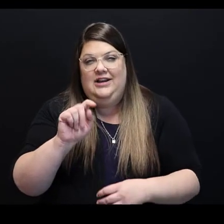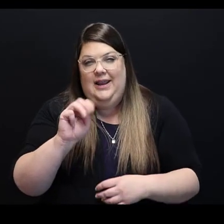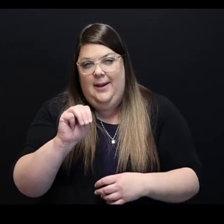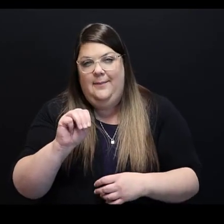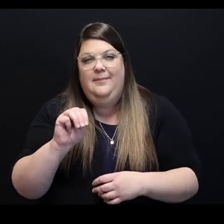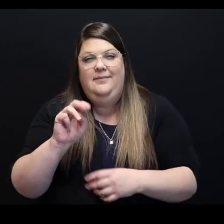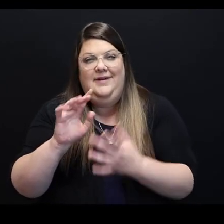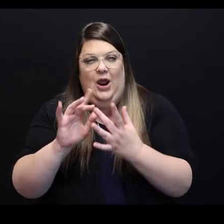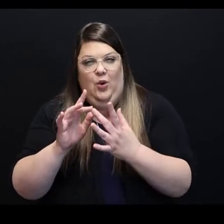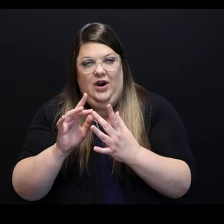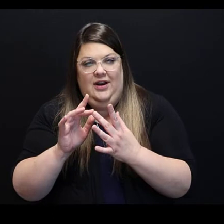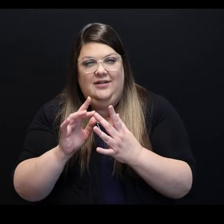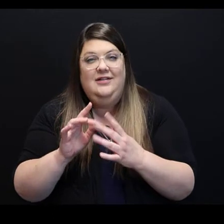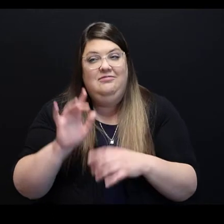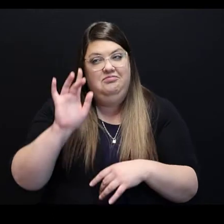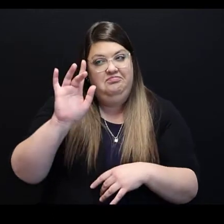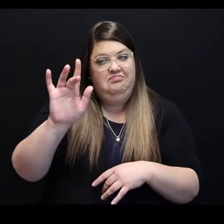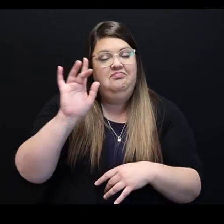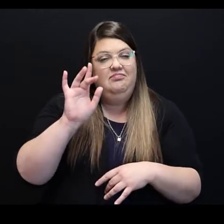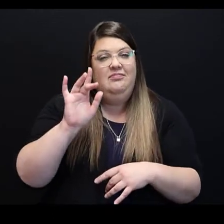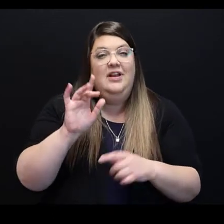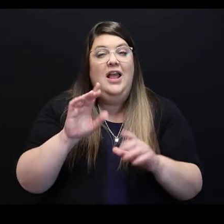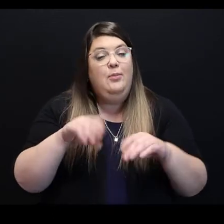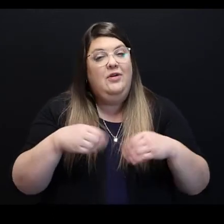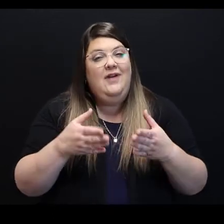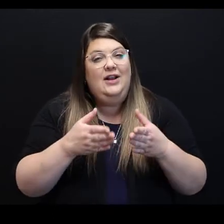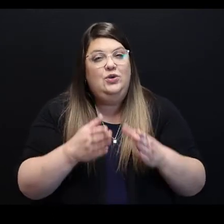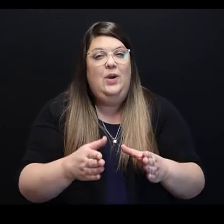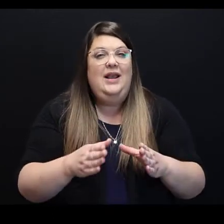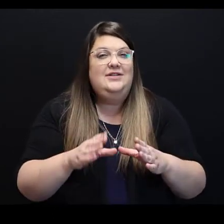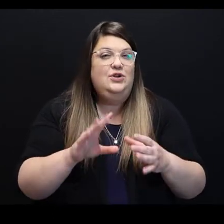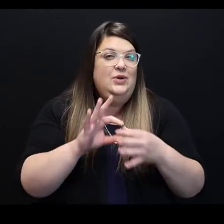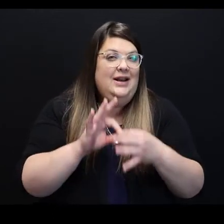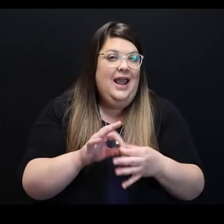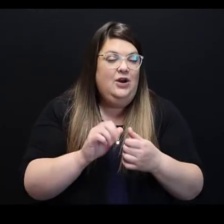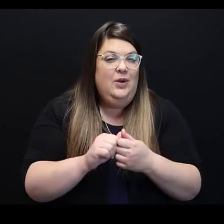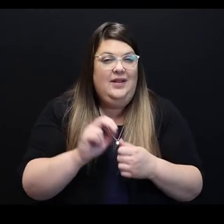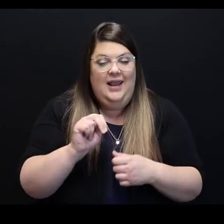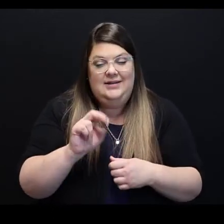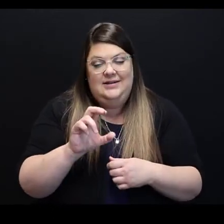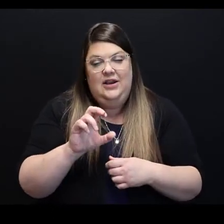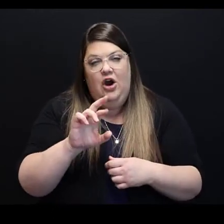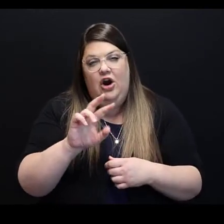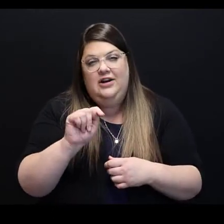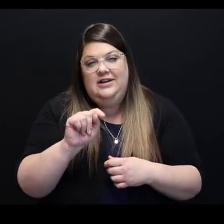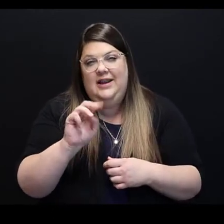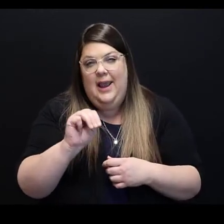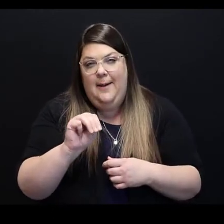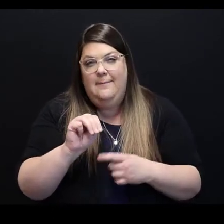NCRTM network provides ways to connect with the NCRTM such as signing up for the NCRTM newsletter